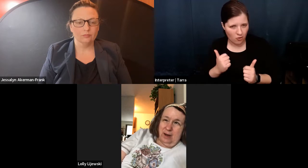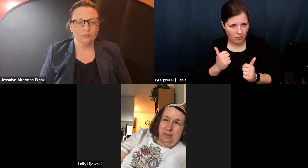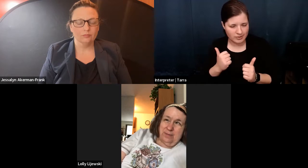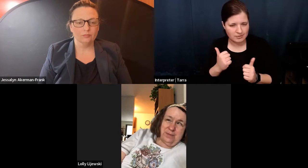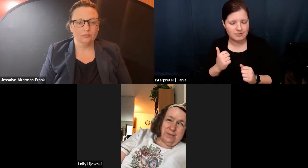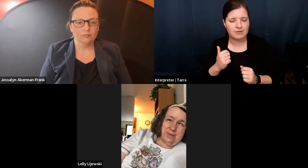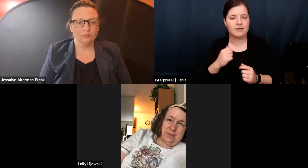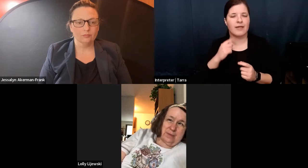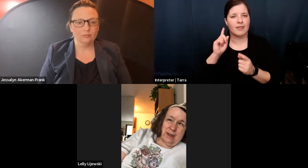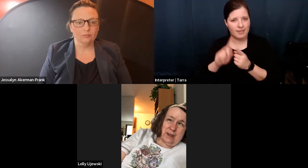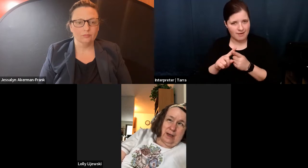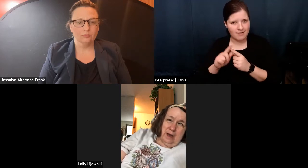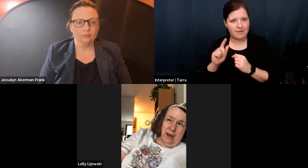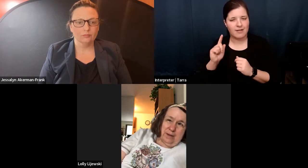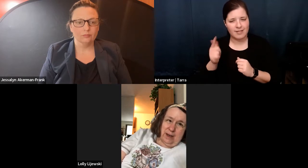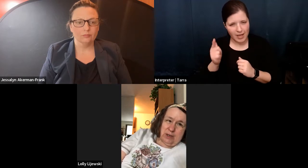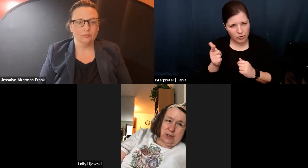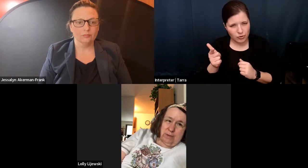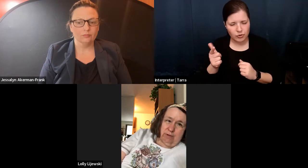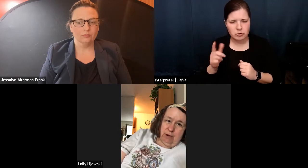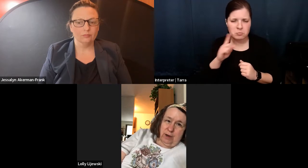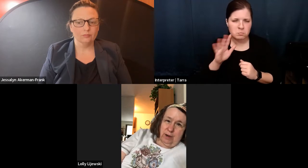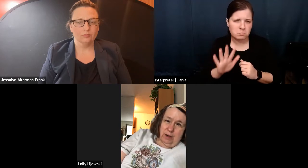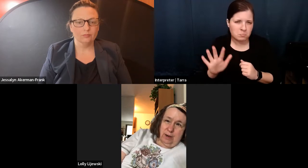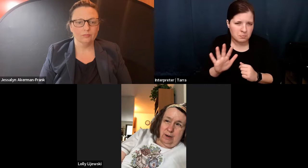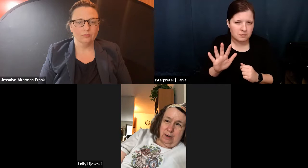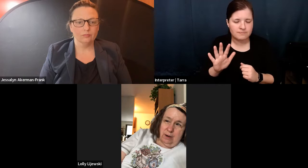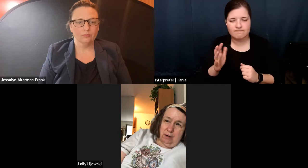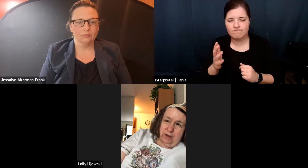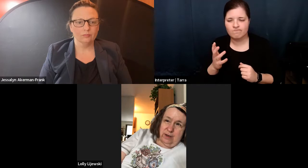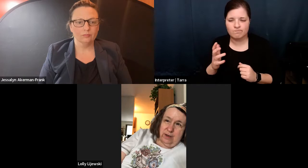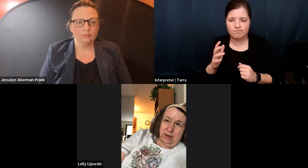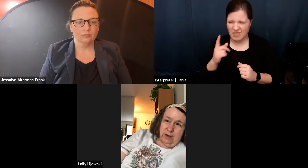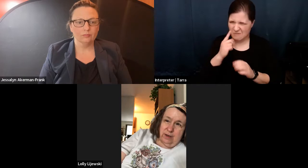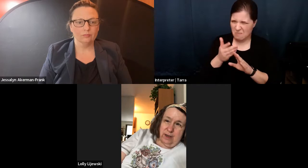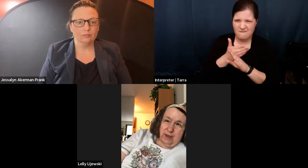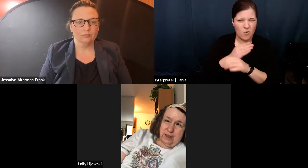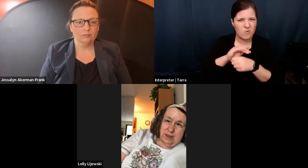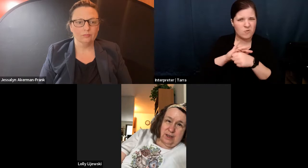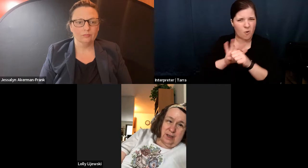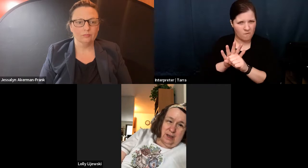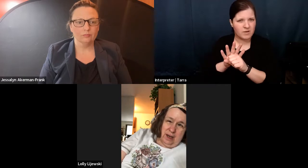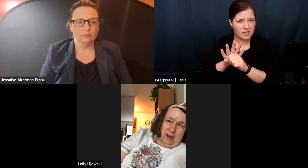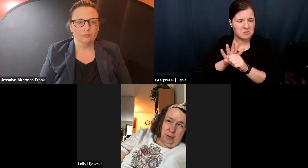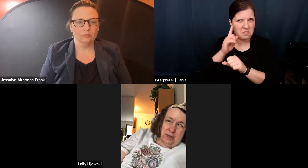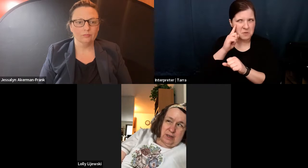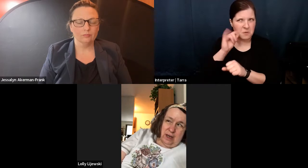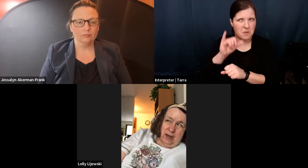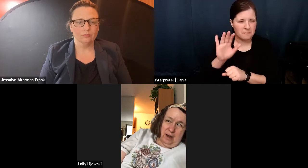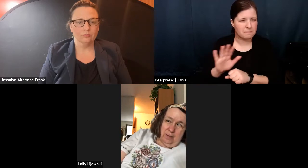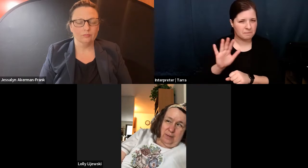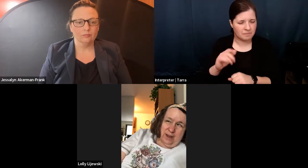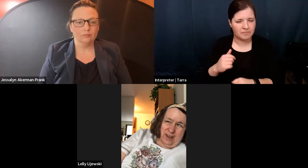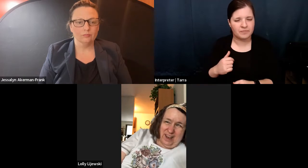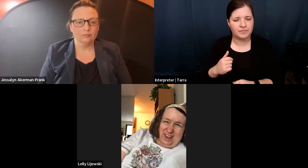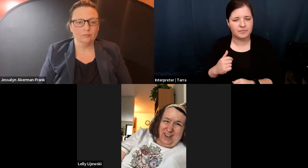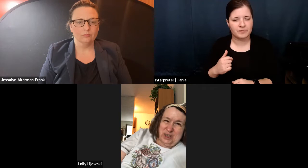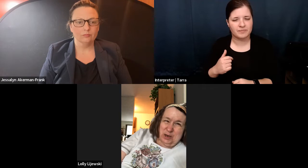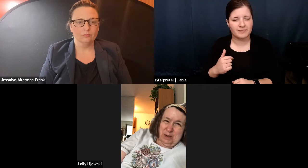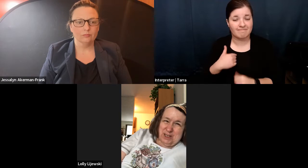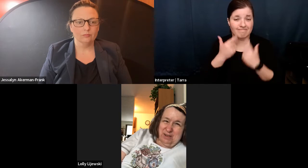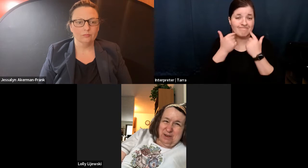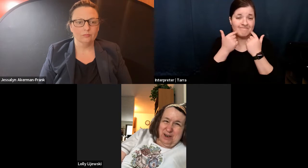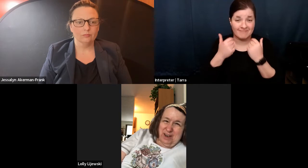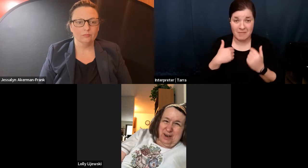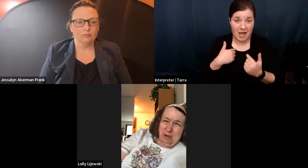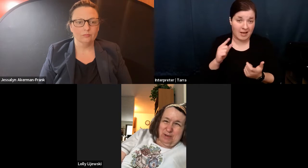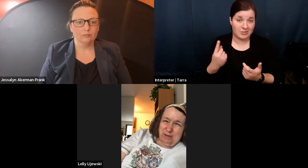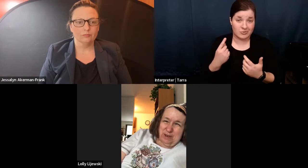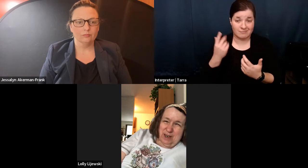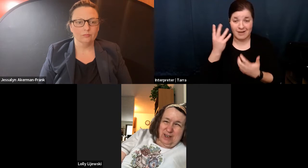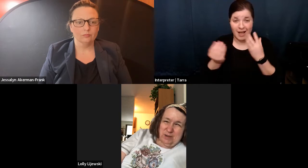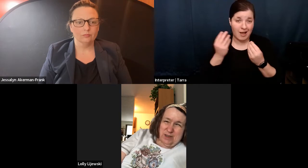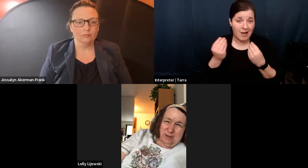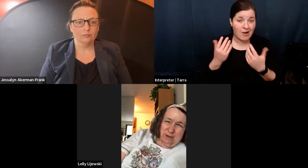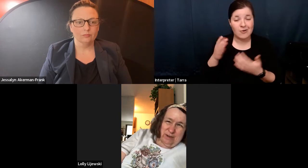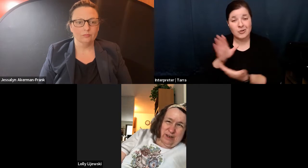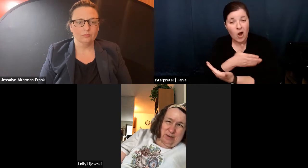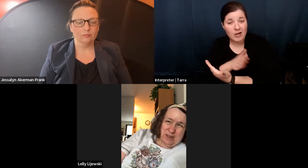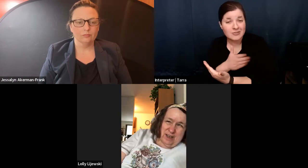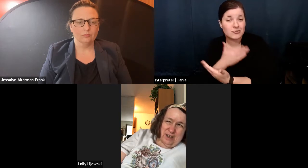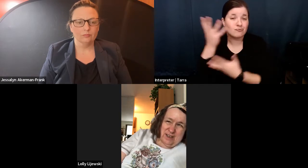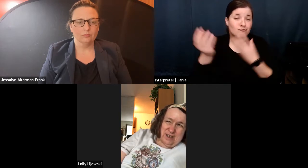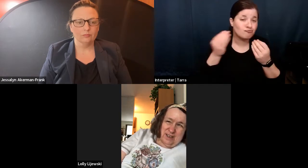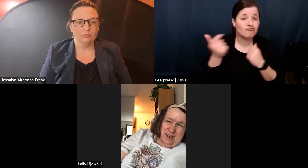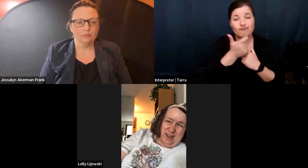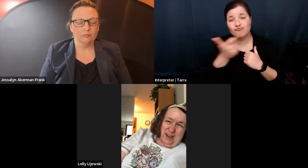And at that point was diagnosed with mild loss.